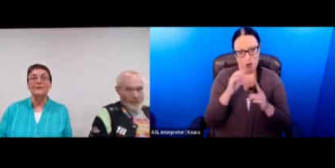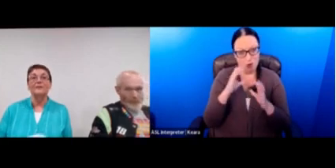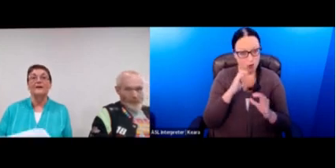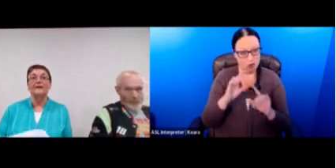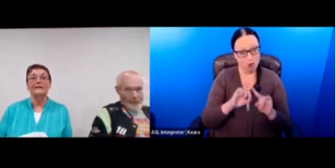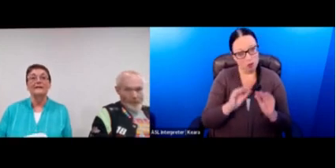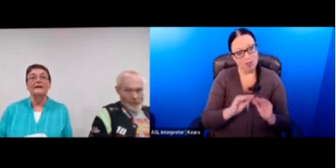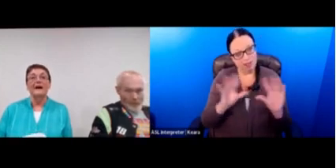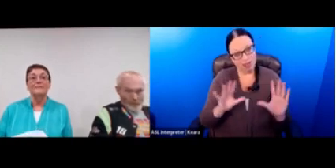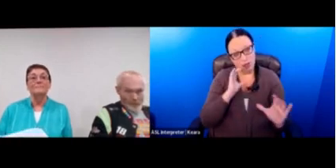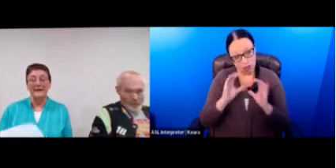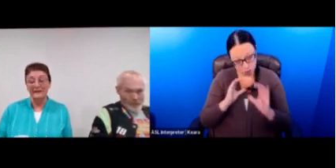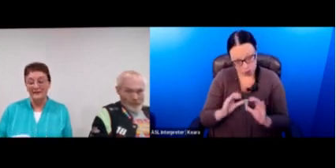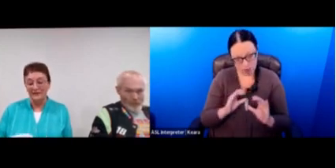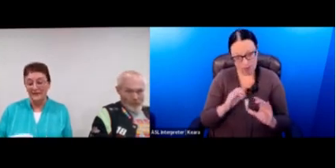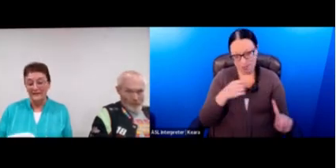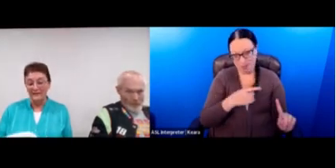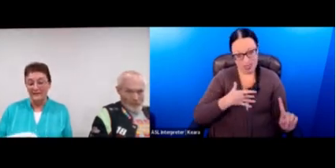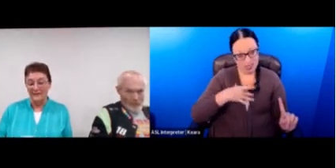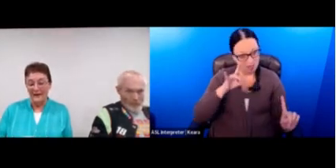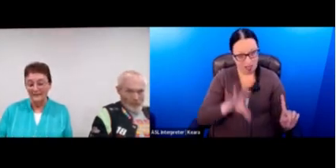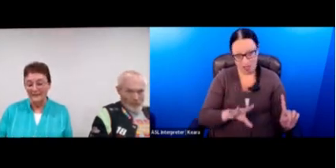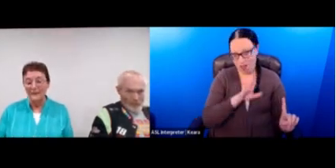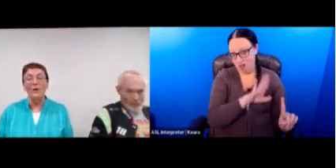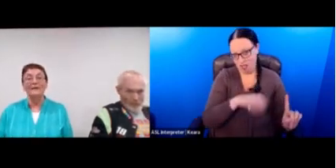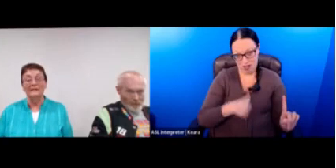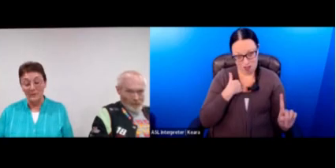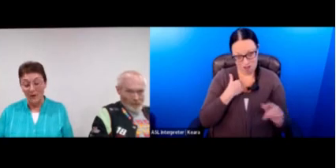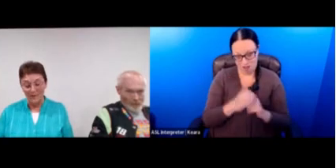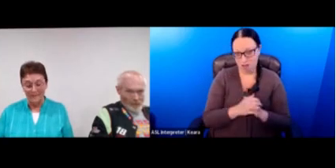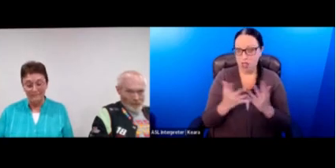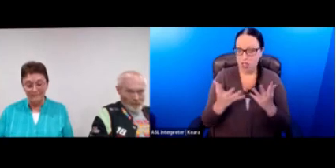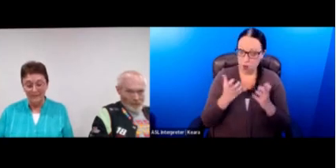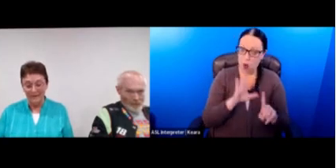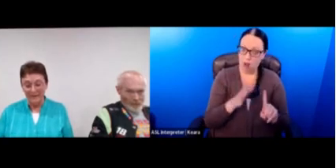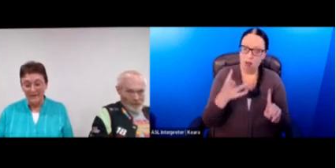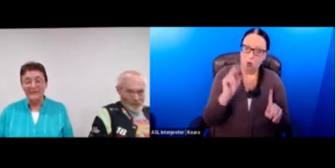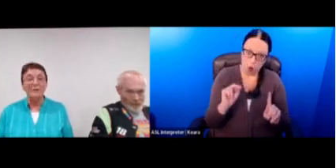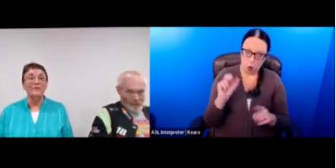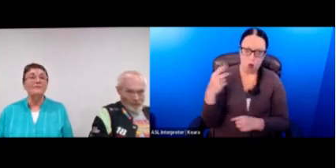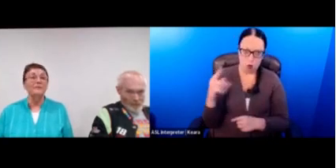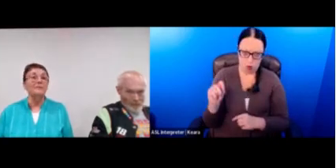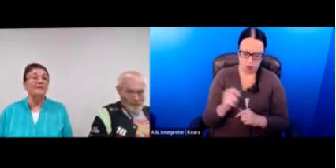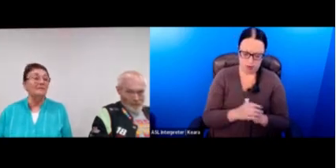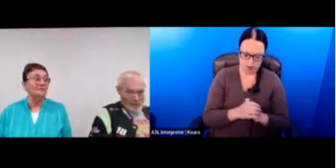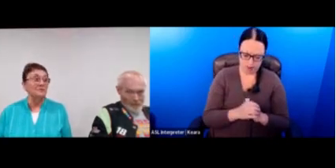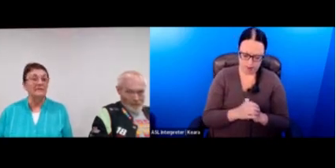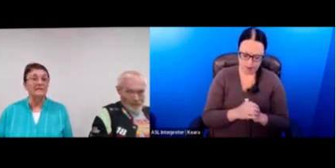communicating that he did not like his lifestyle. He wanted his own apartment. So within a few months of joining this